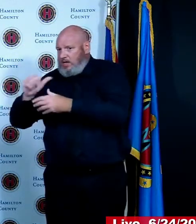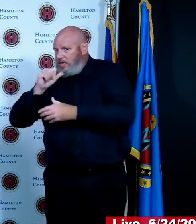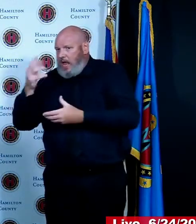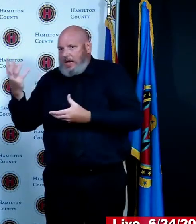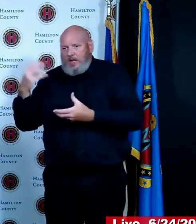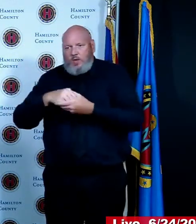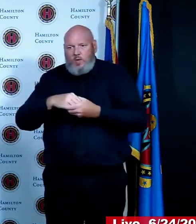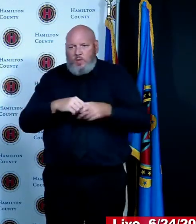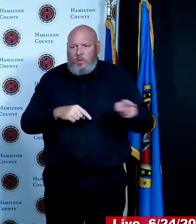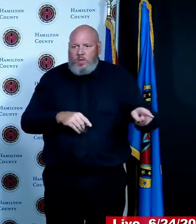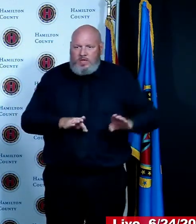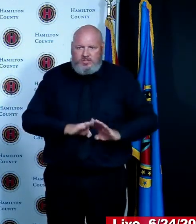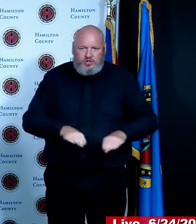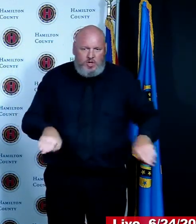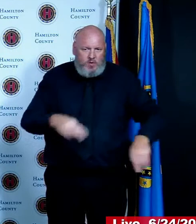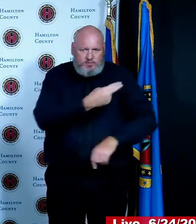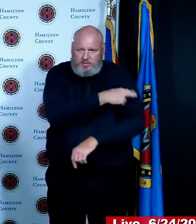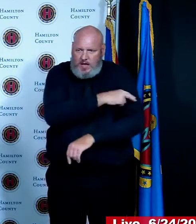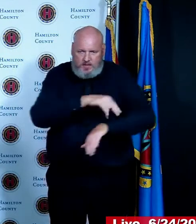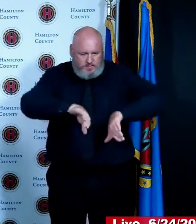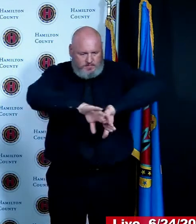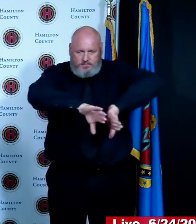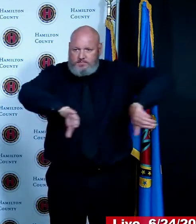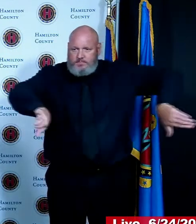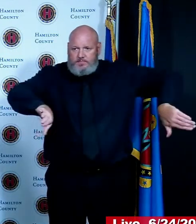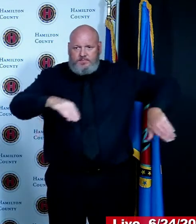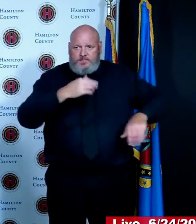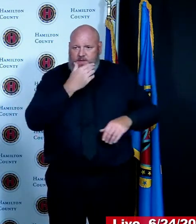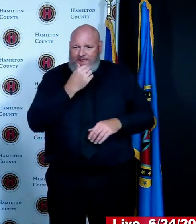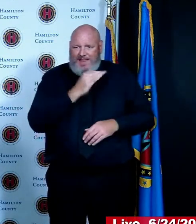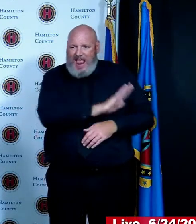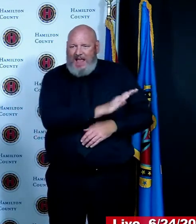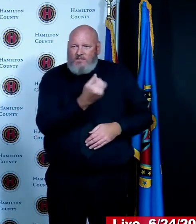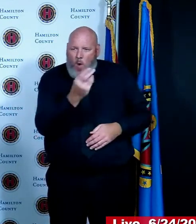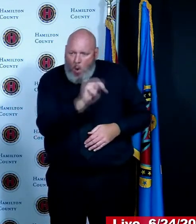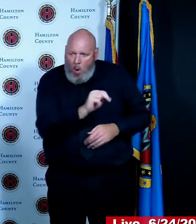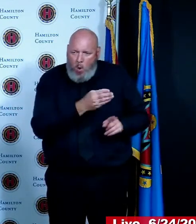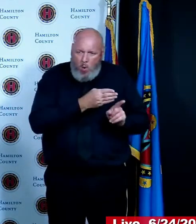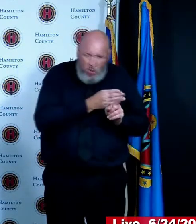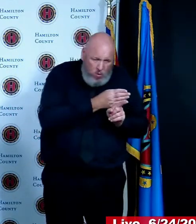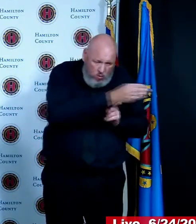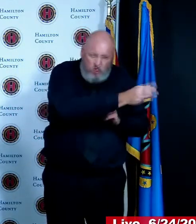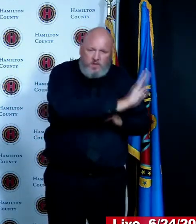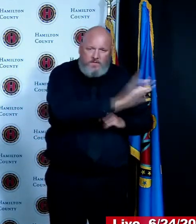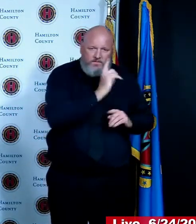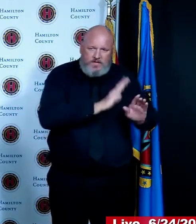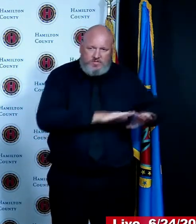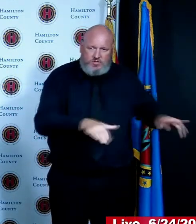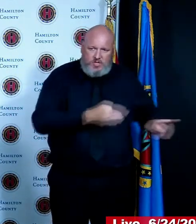me review the data that I do have access to and what I can share ok great and let